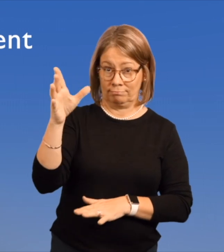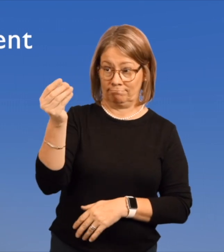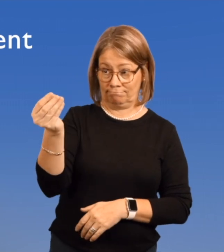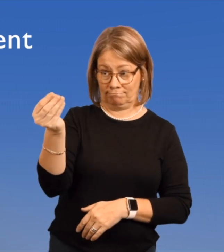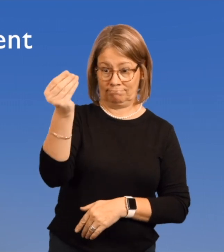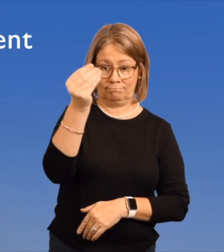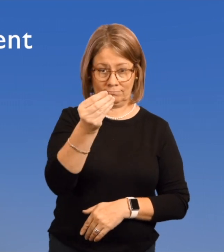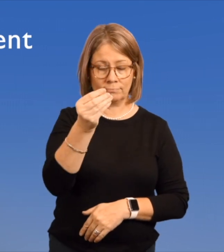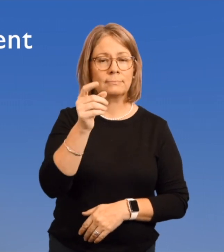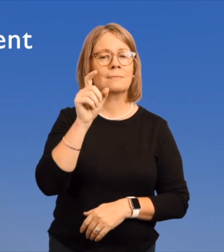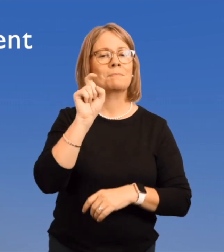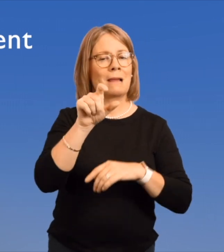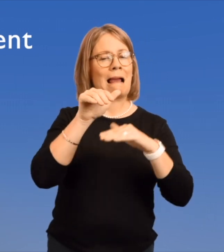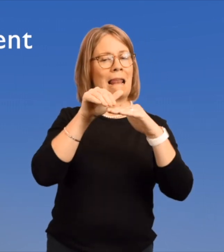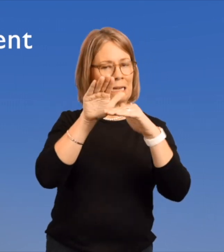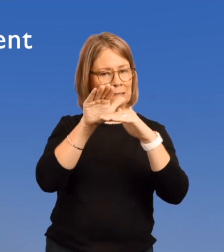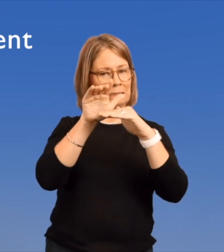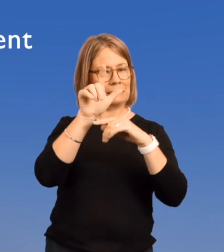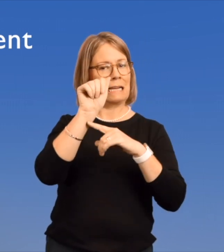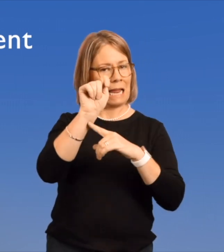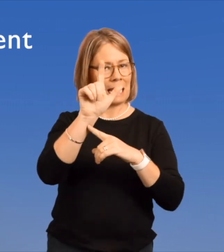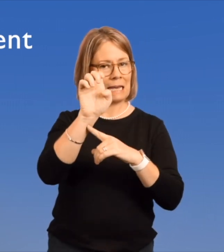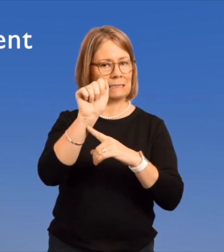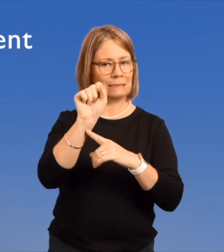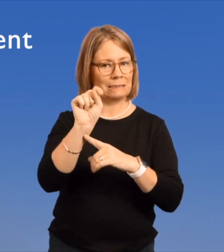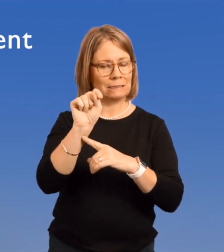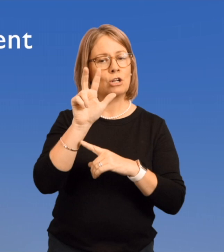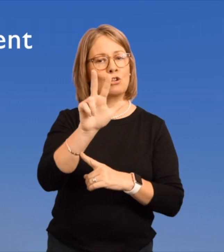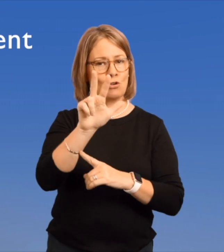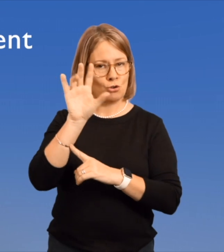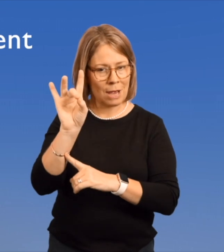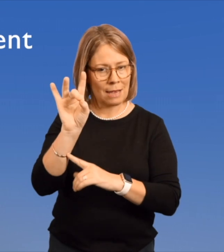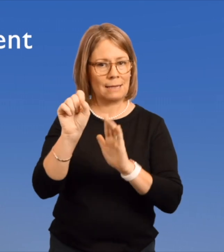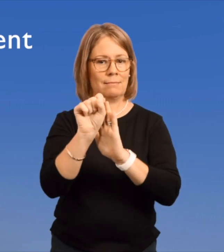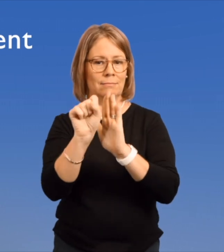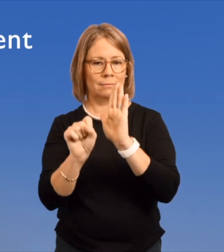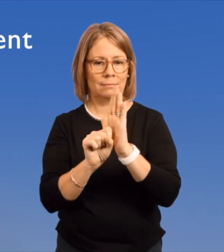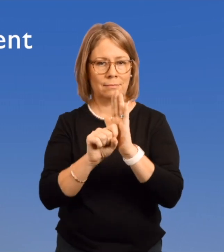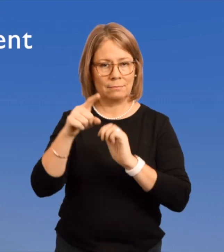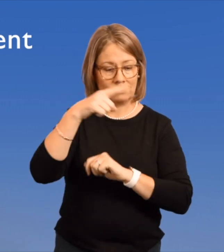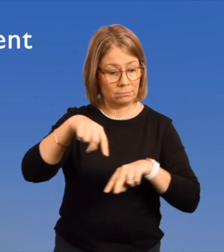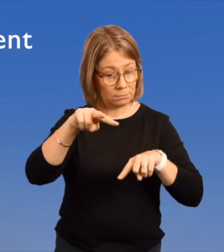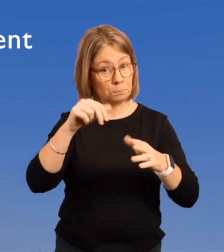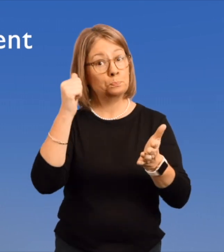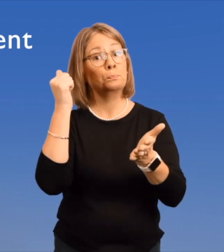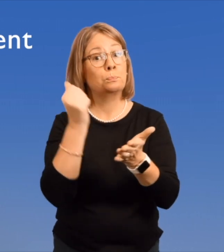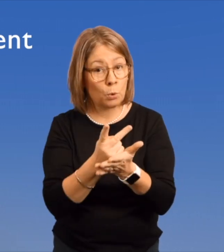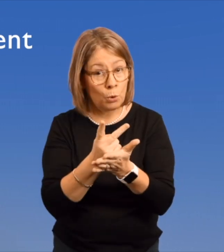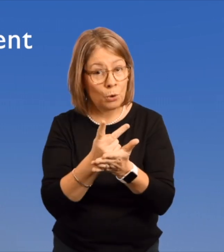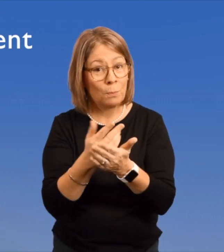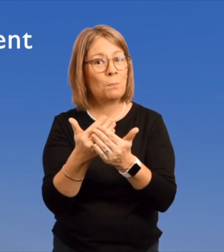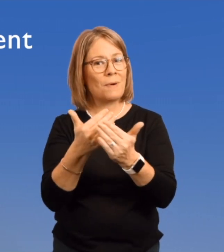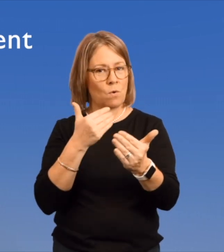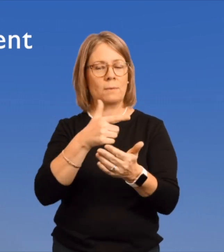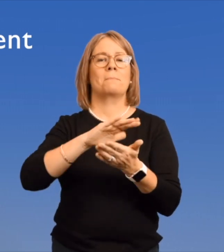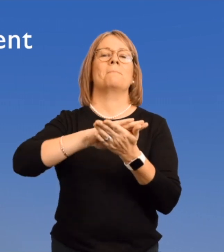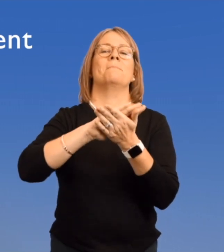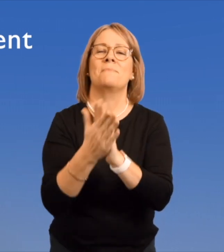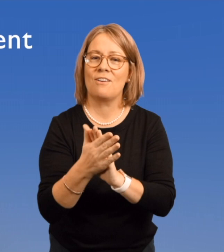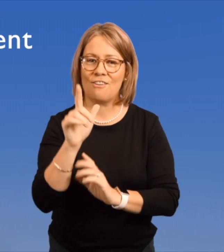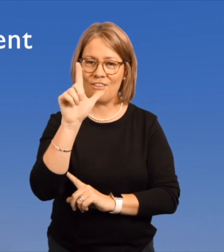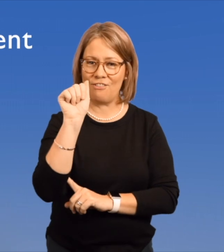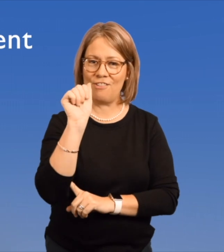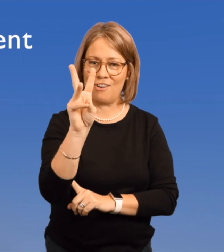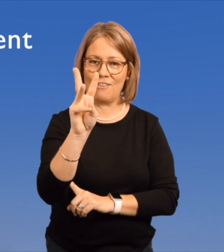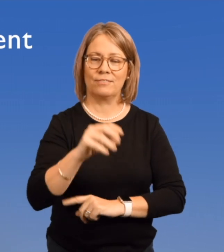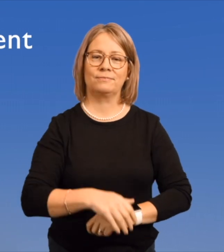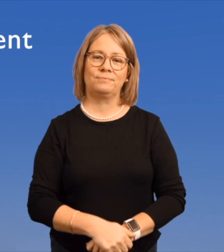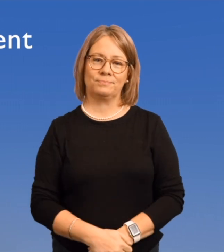needs to be approved by at least 38 states before it can become a law.